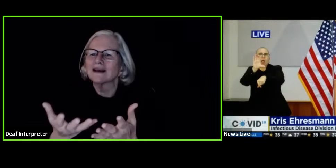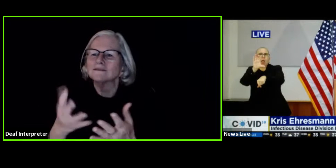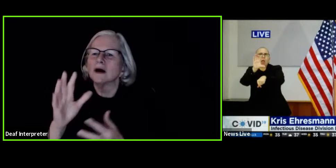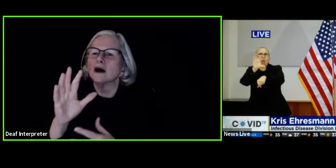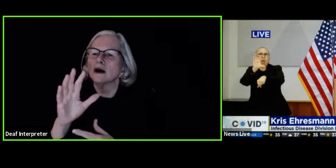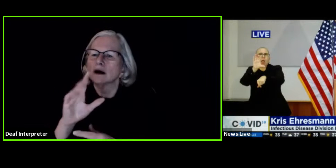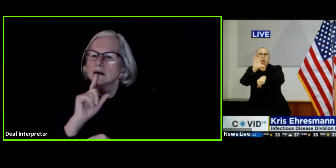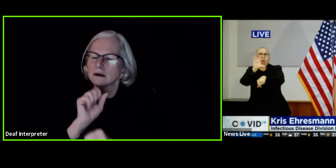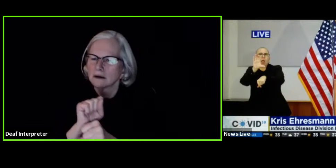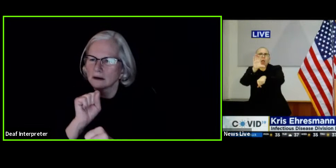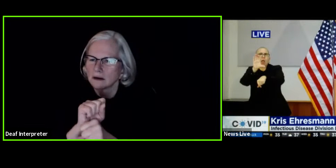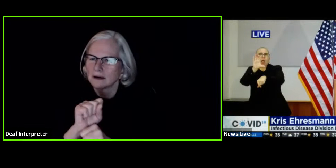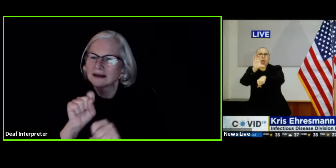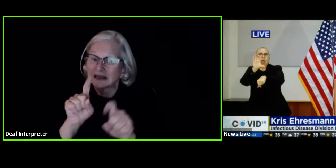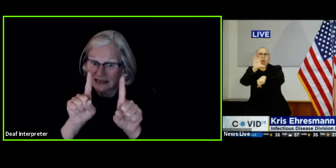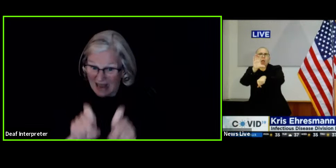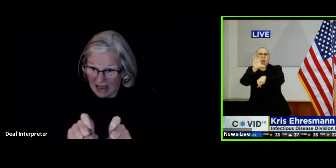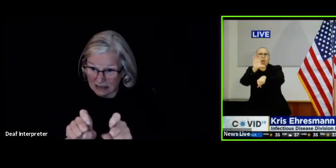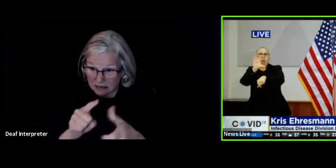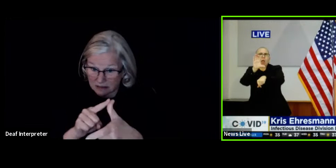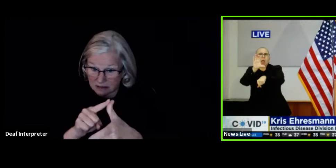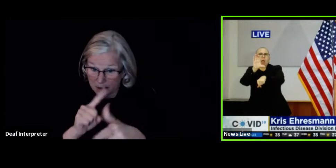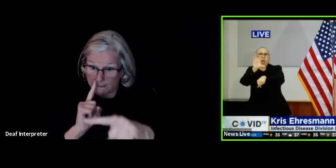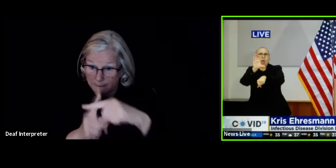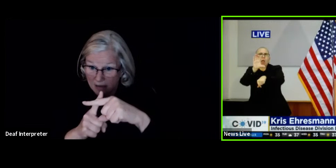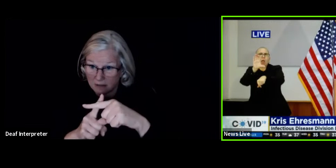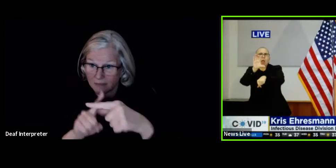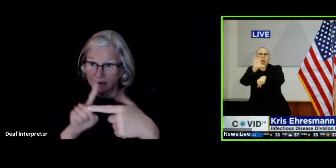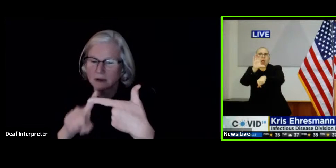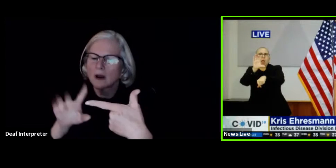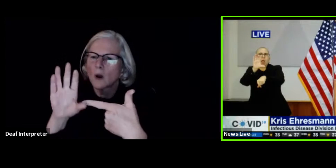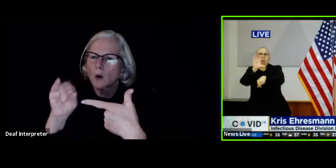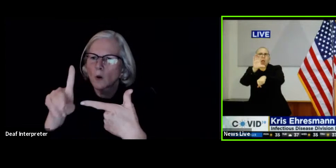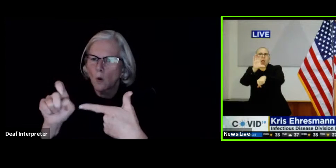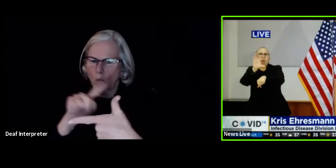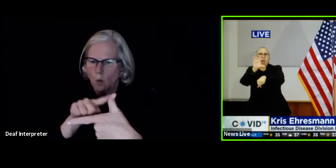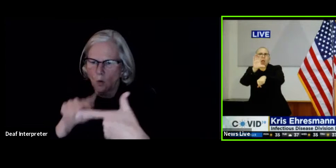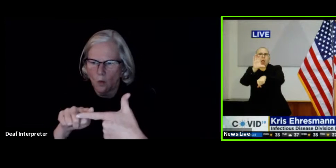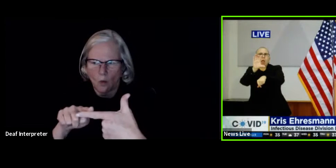SO THERE'S NO OPPORTUNITY FOR, YOU KNOW, SOMEONE THINKING THAT THIS